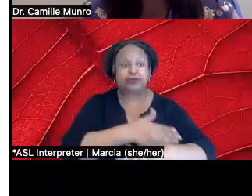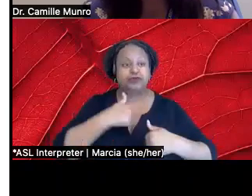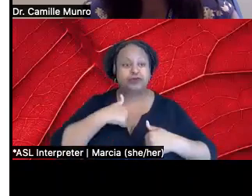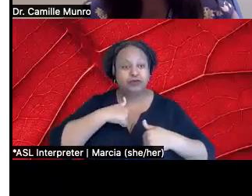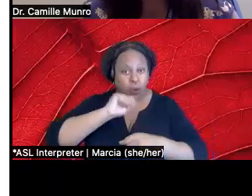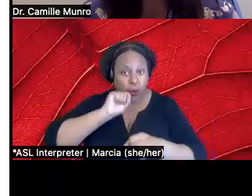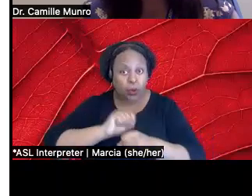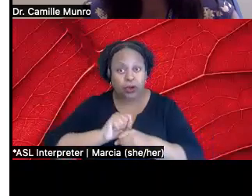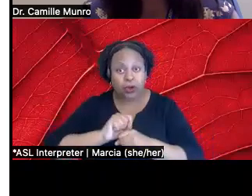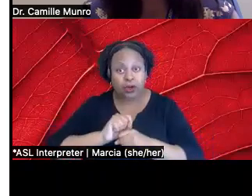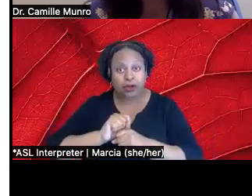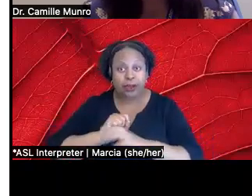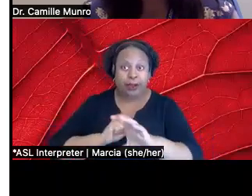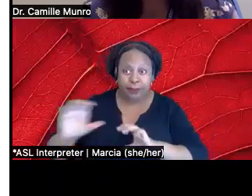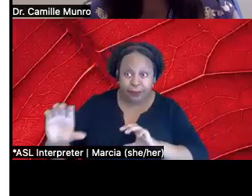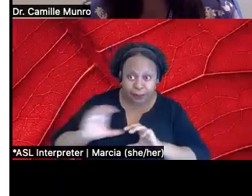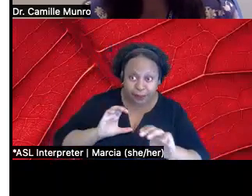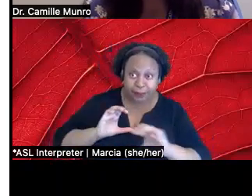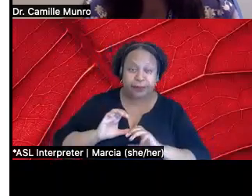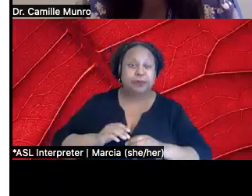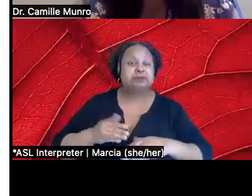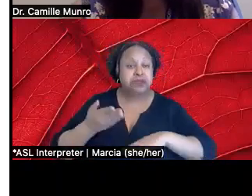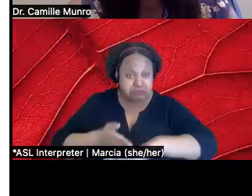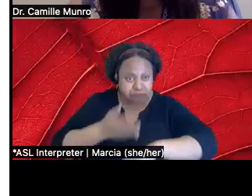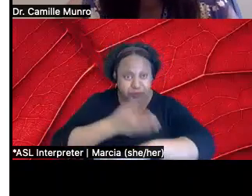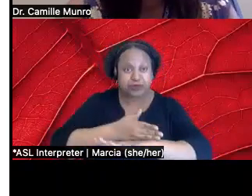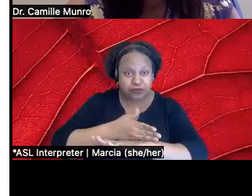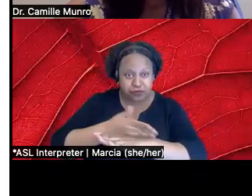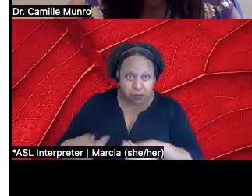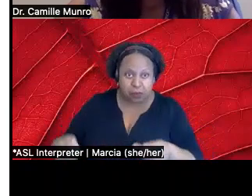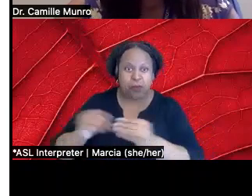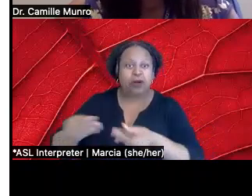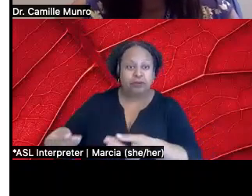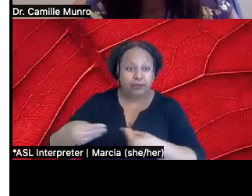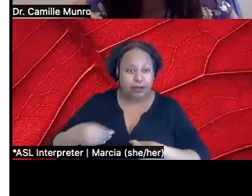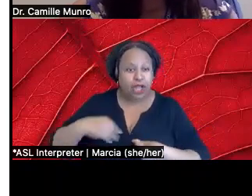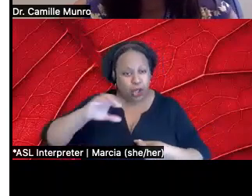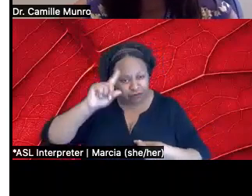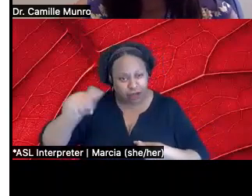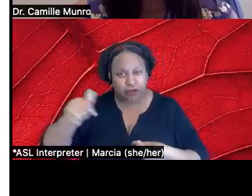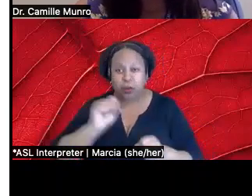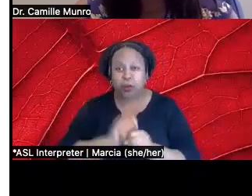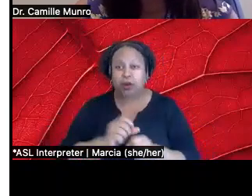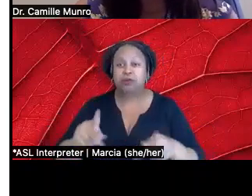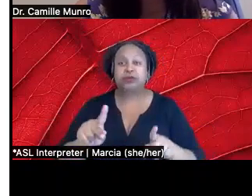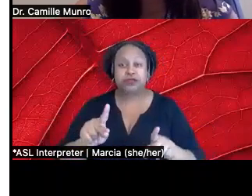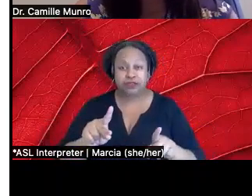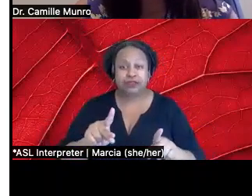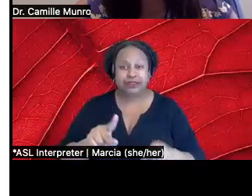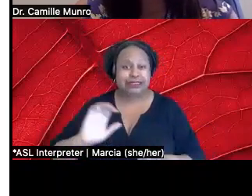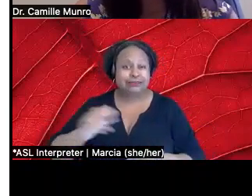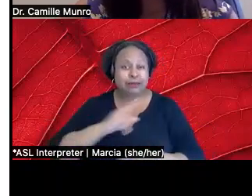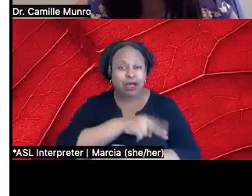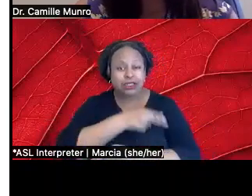I wanted to seek out different work opportunities. It was quite clear that the hospital situation in Montreal wasn't working out.